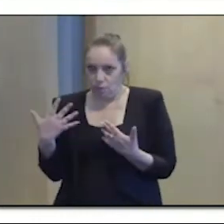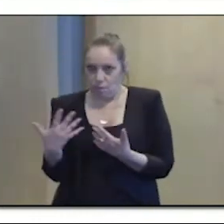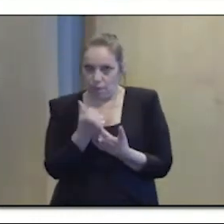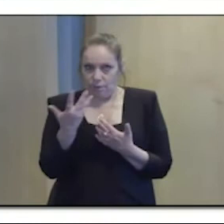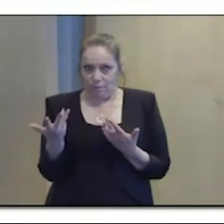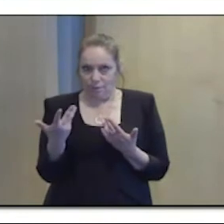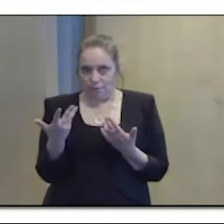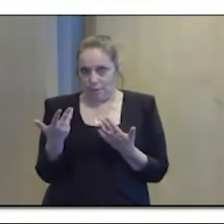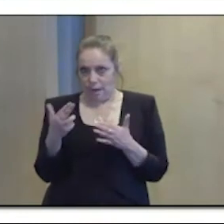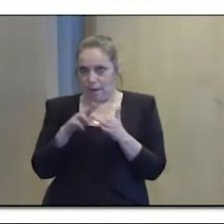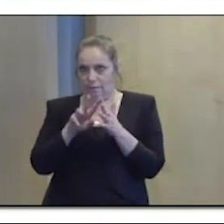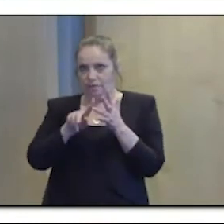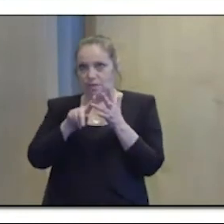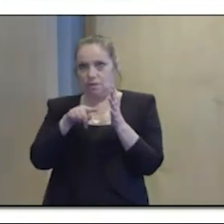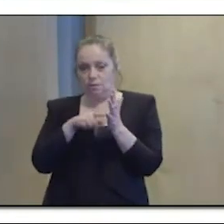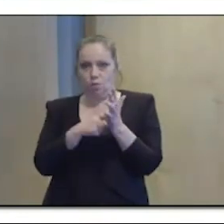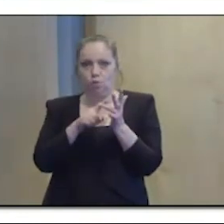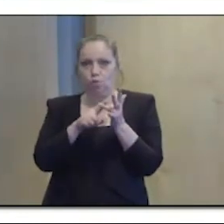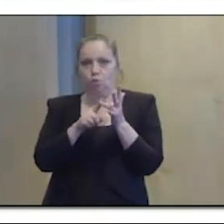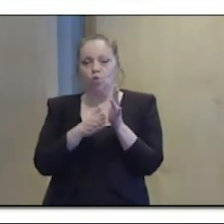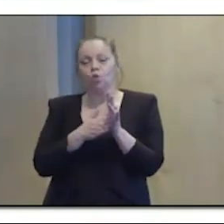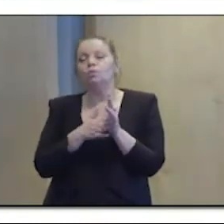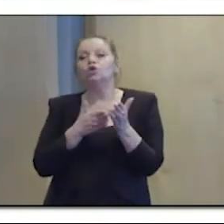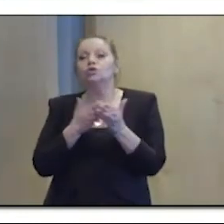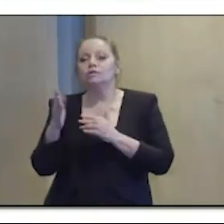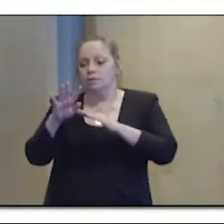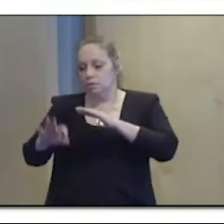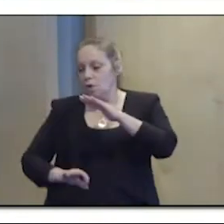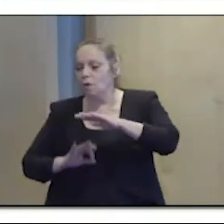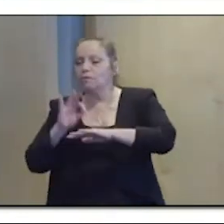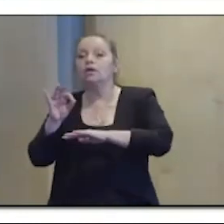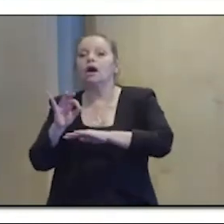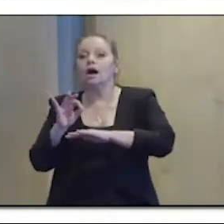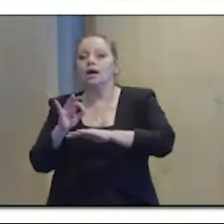this foot room service overnight when demand is loaded to use up that nuclear electricity.